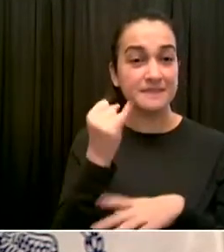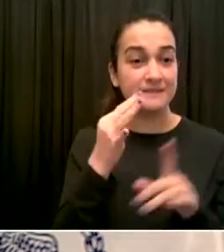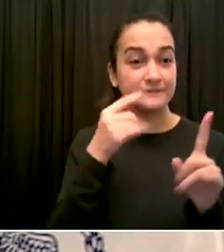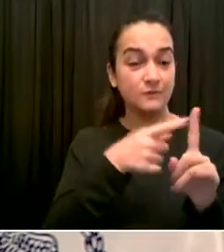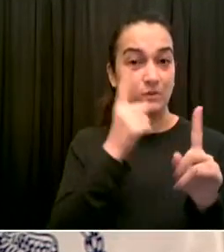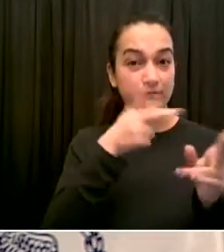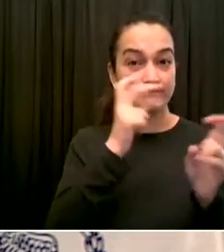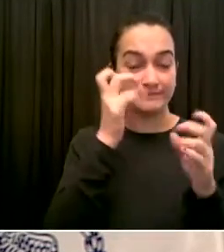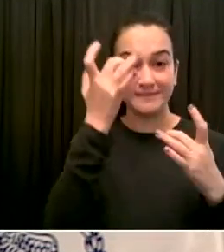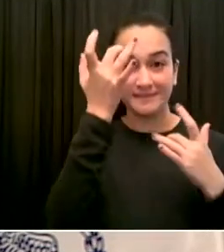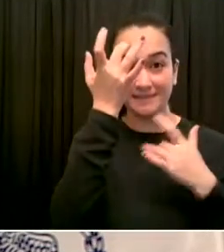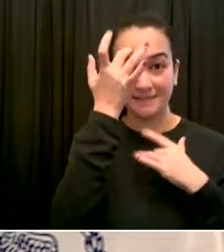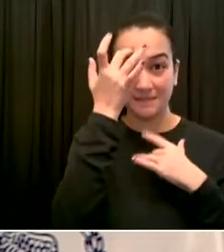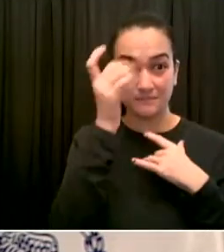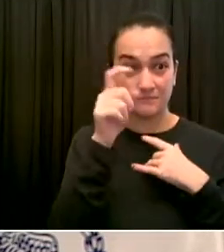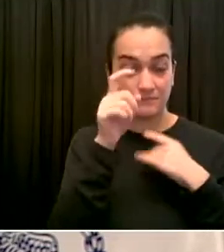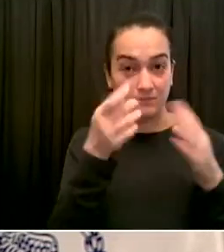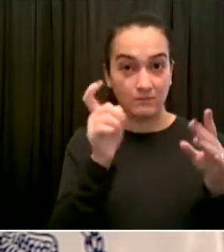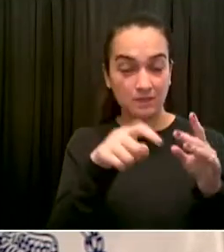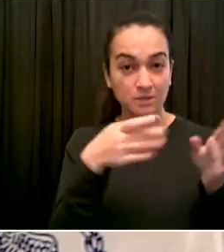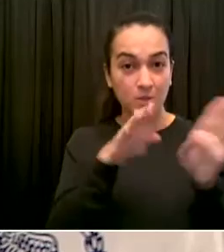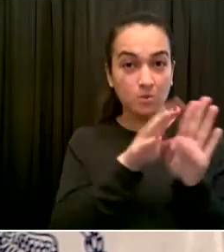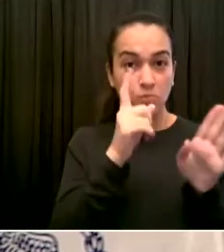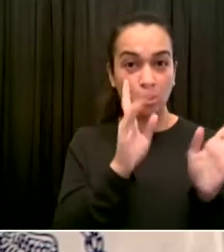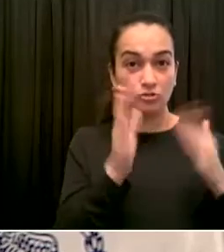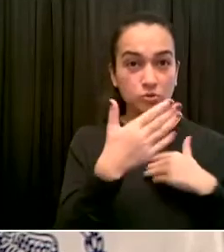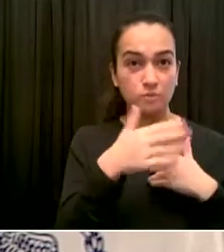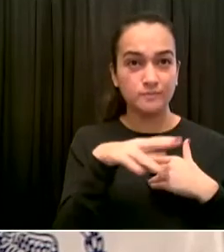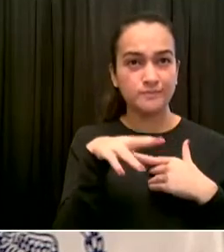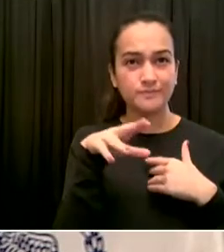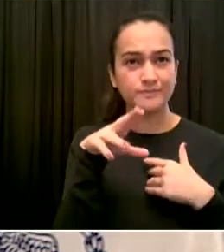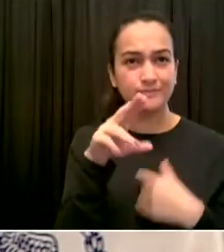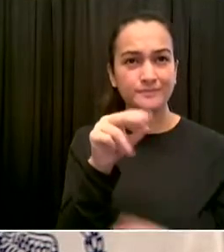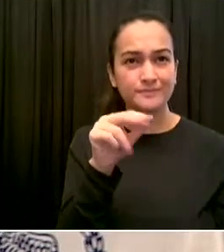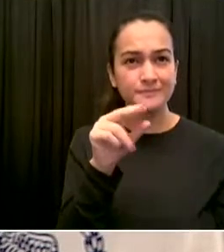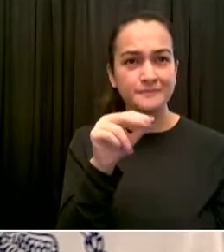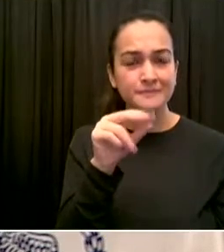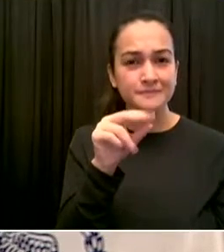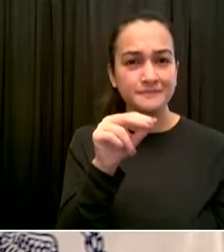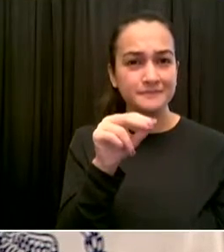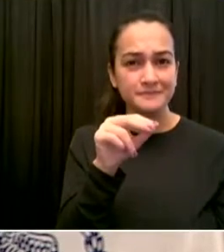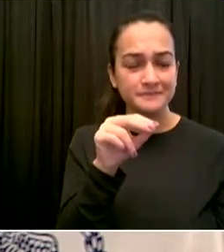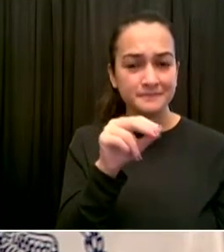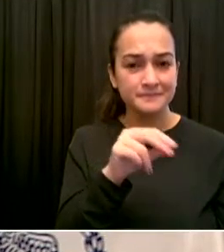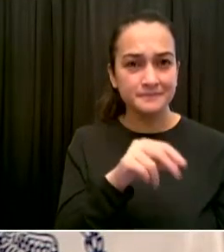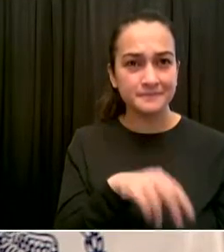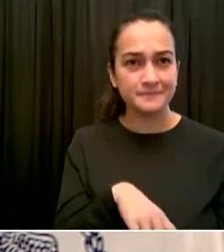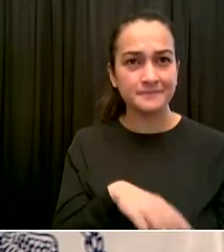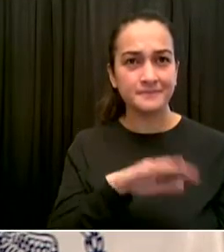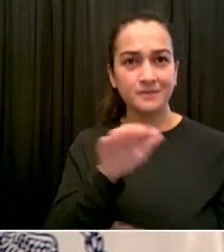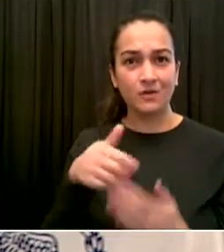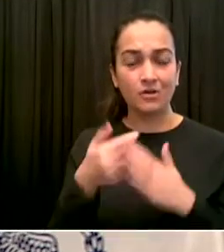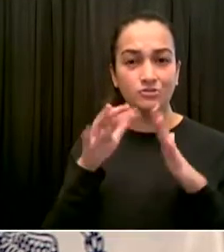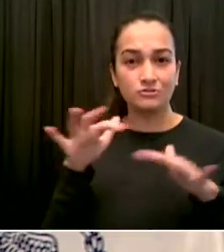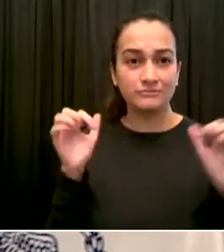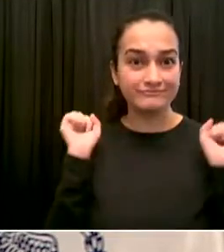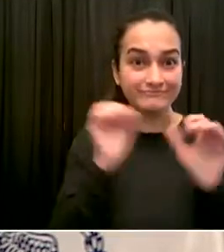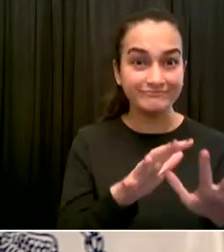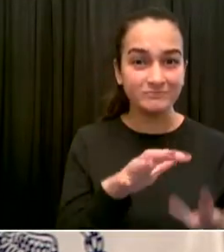IT IS COMBINED SITUATIONS WHERE THERE WAS A POTENTIAL CAUSAL CLOSURE WITH SITUATIONS WHERE THERE WAS SOMETHING DIFFERENT WITH THE CLASSROOM CLASSROOM